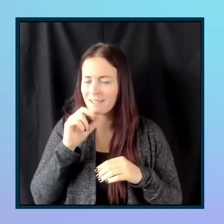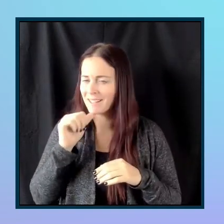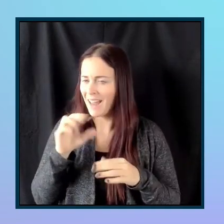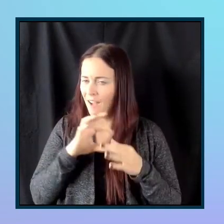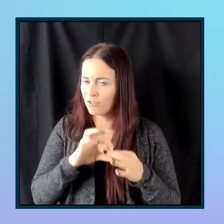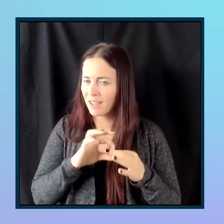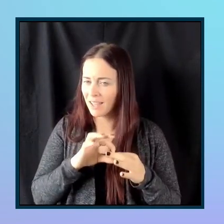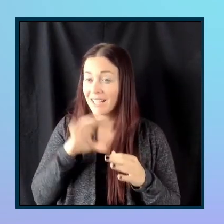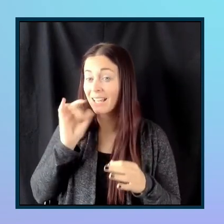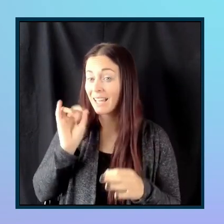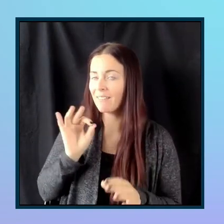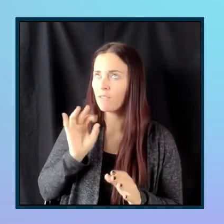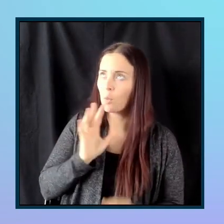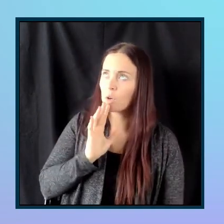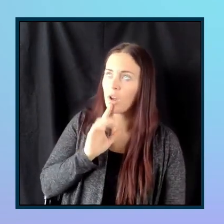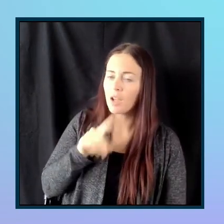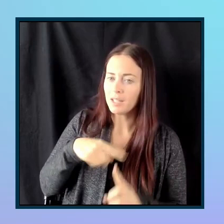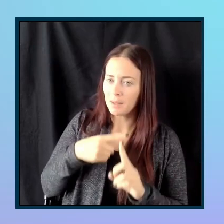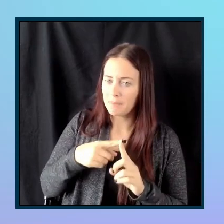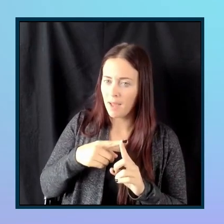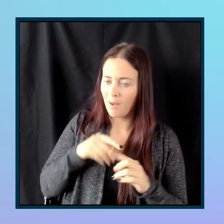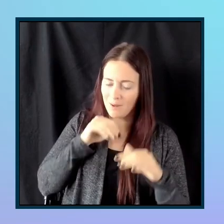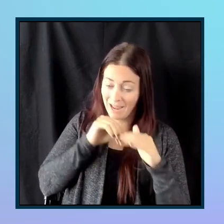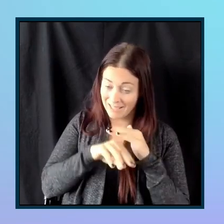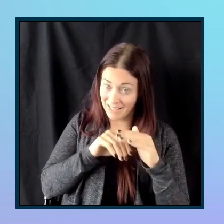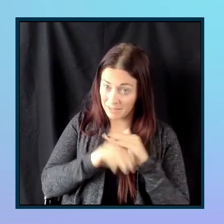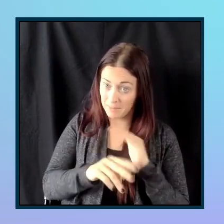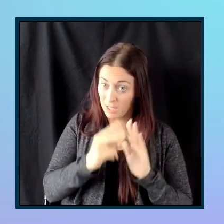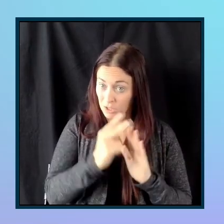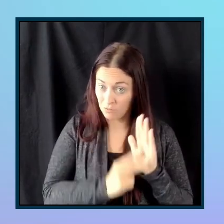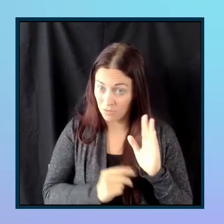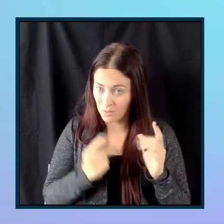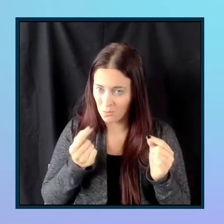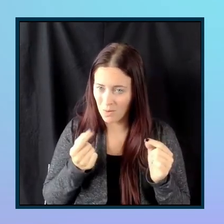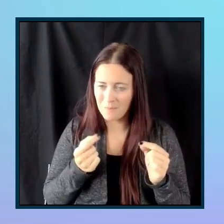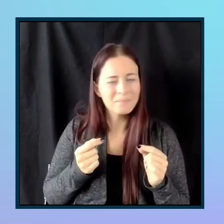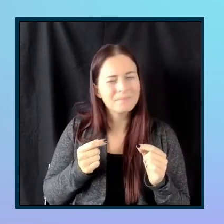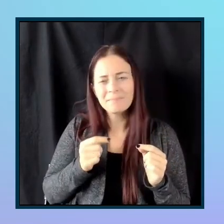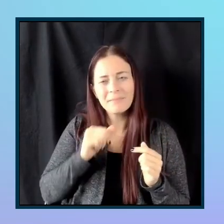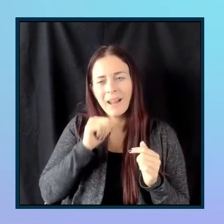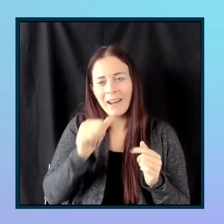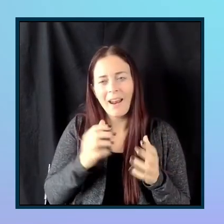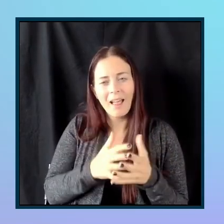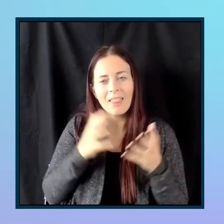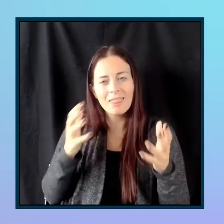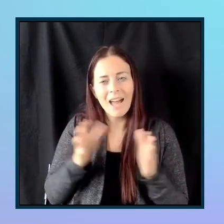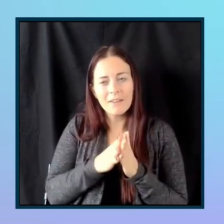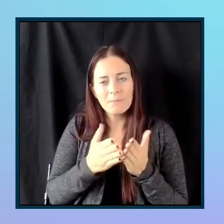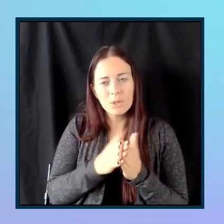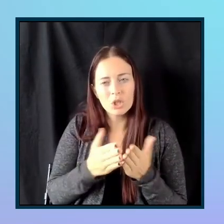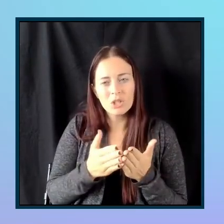If we're talking specifically in the realm of accessibility, there's not a ton of books that I have run across